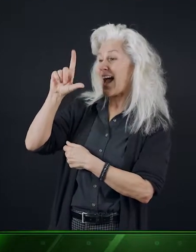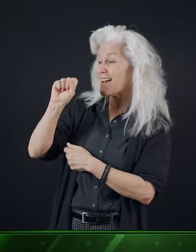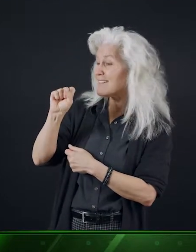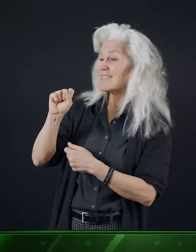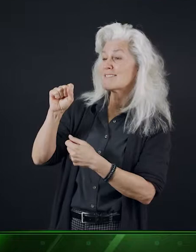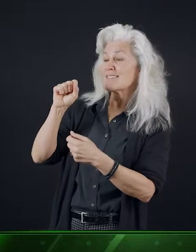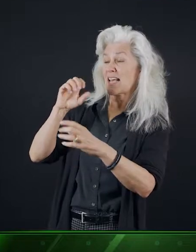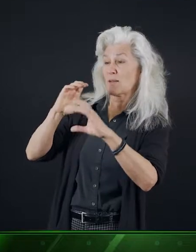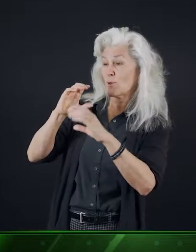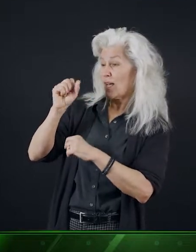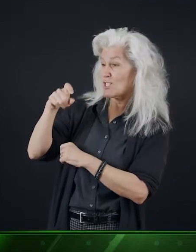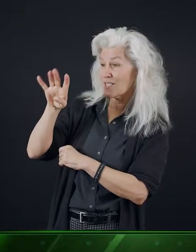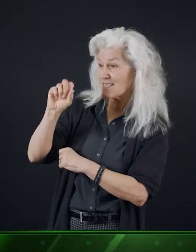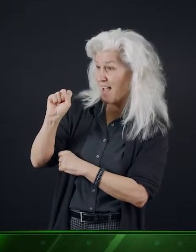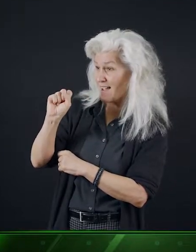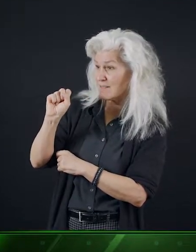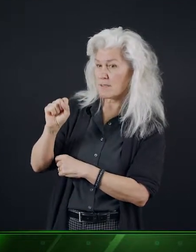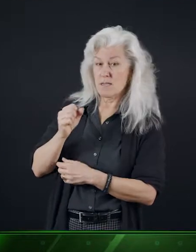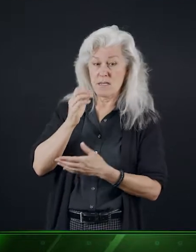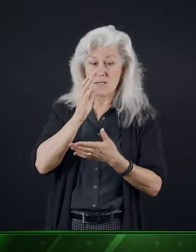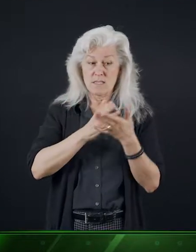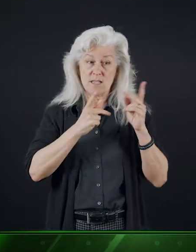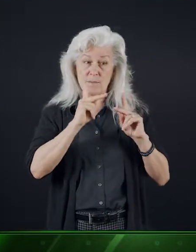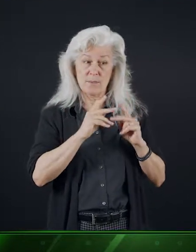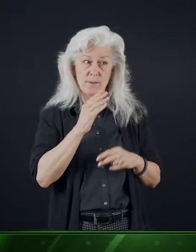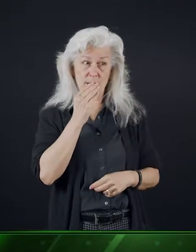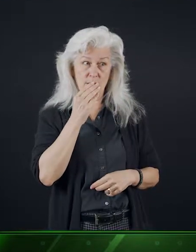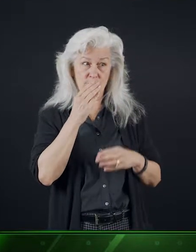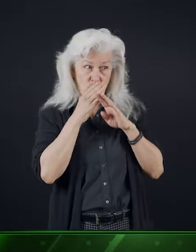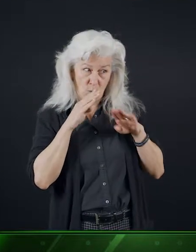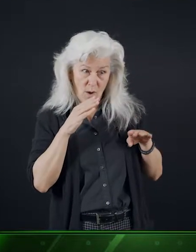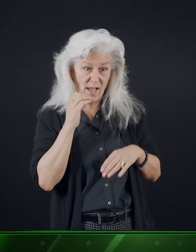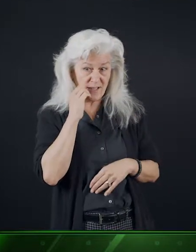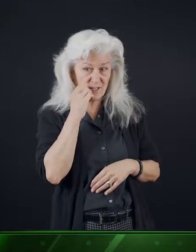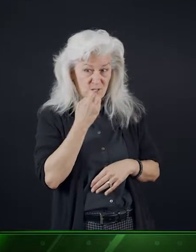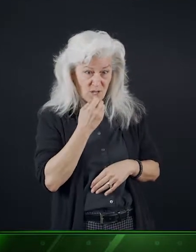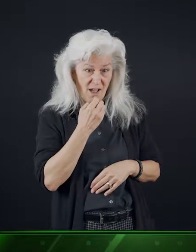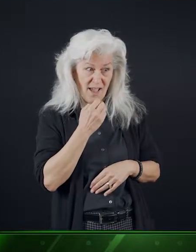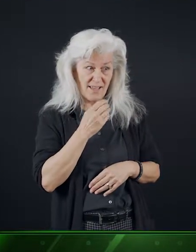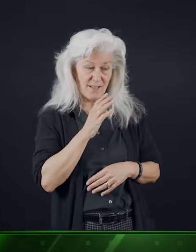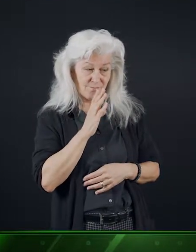Some of our more quiet candidates who don't say much during our hiring events